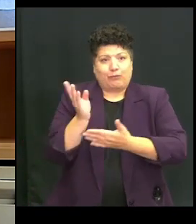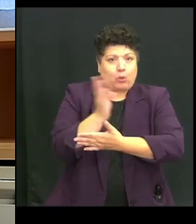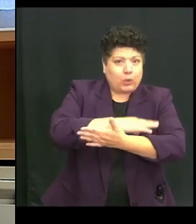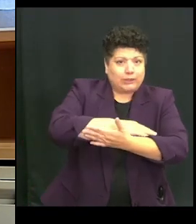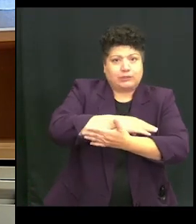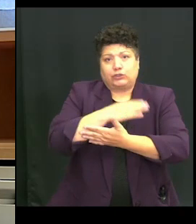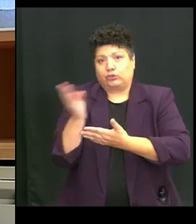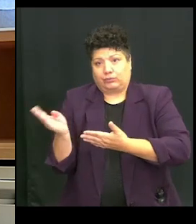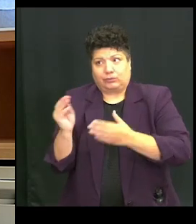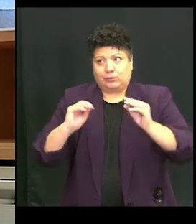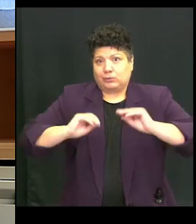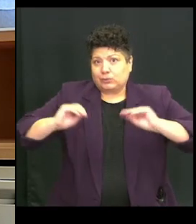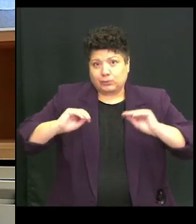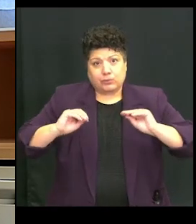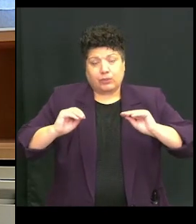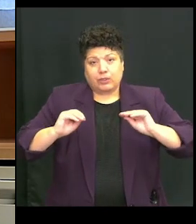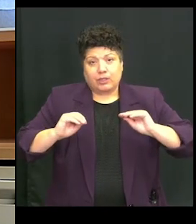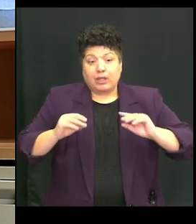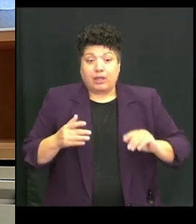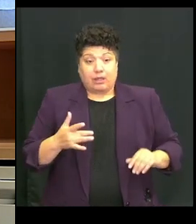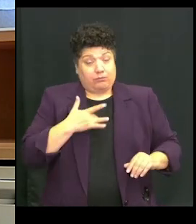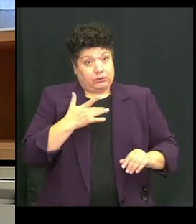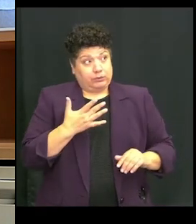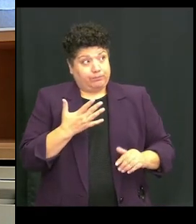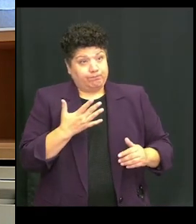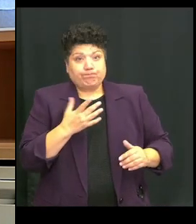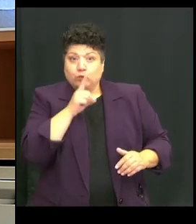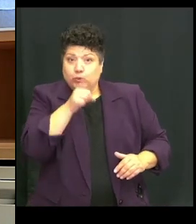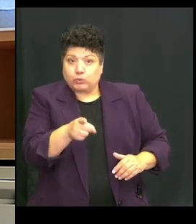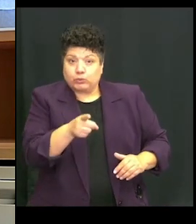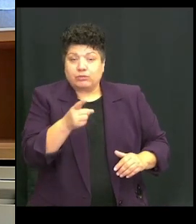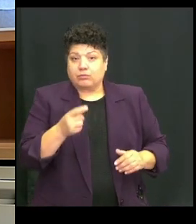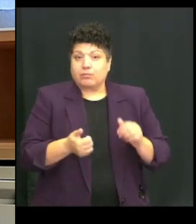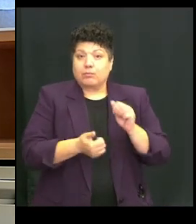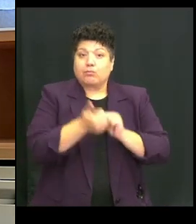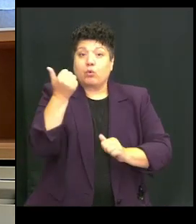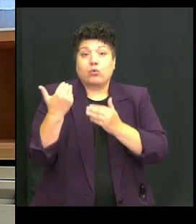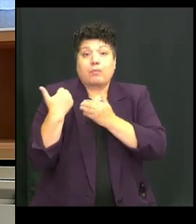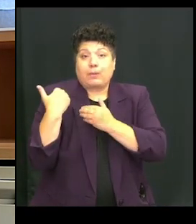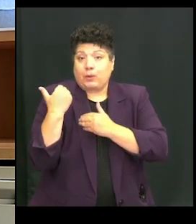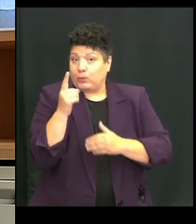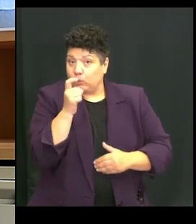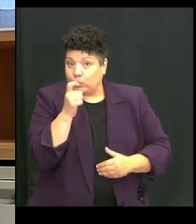And I think that's true because the responsibility mostly rests with our political parties.